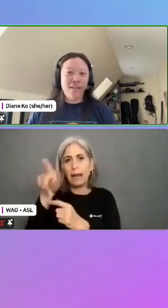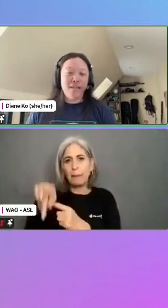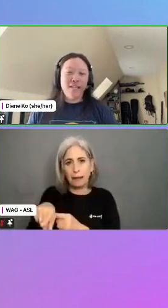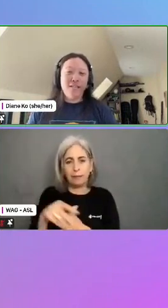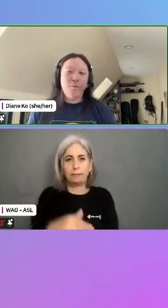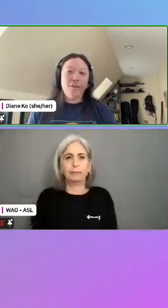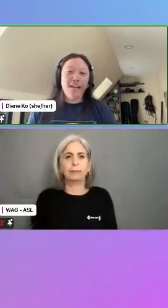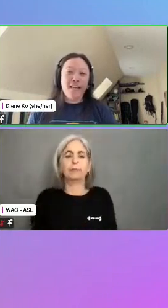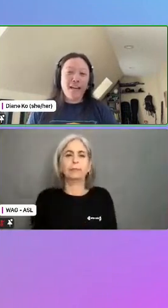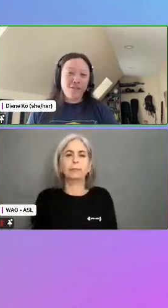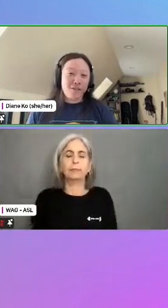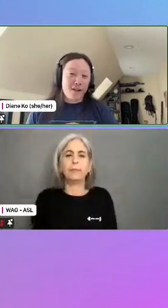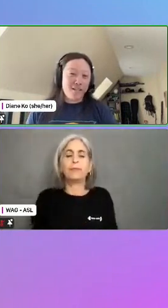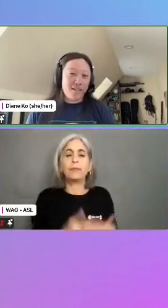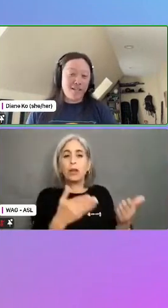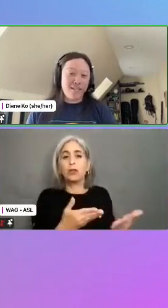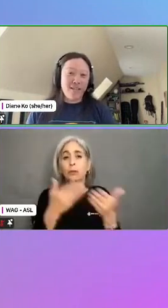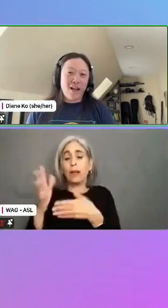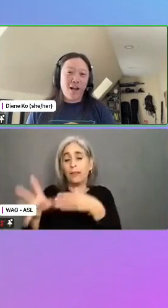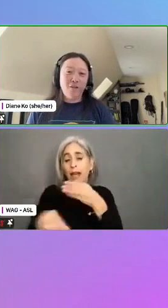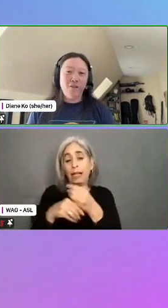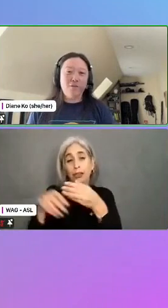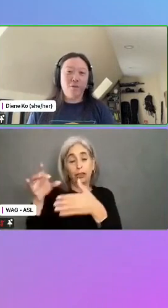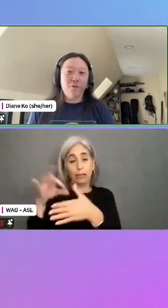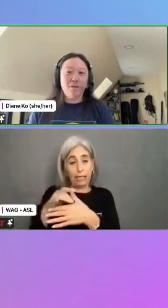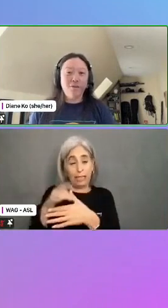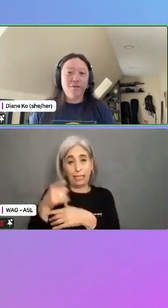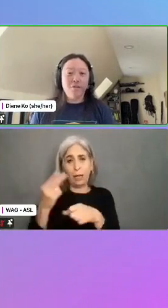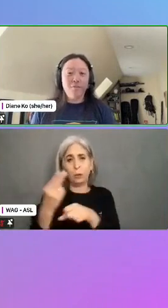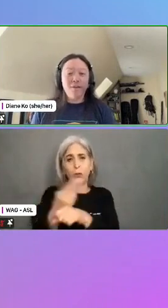can call ref current focus this approach works for